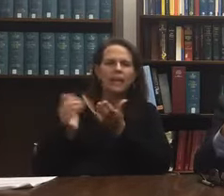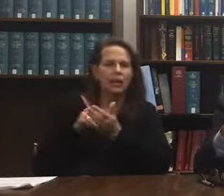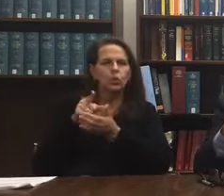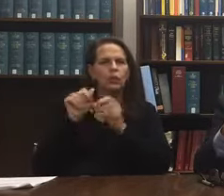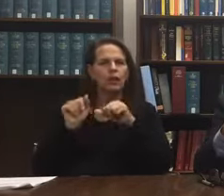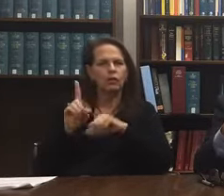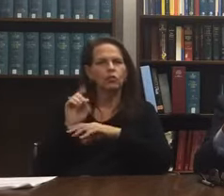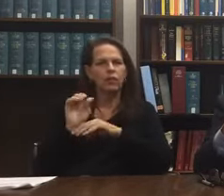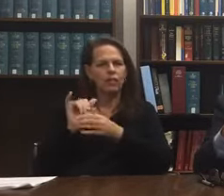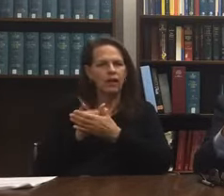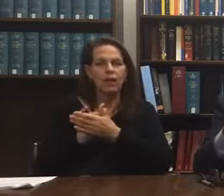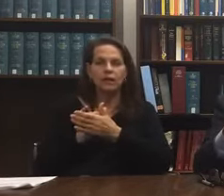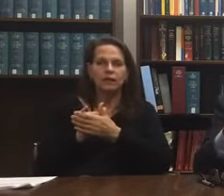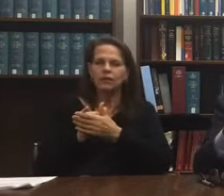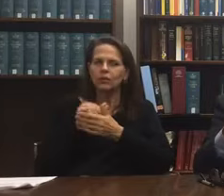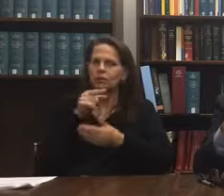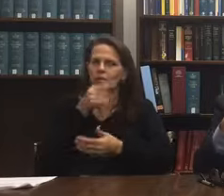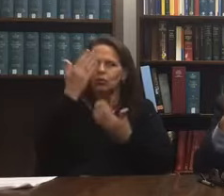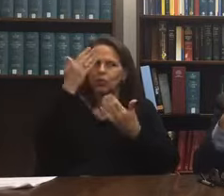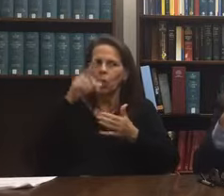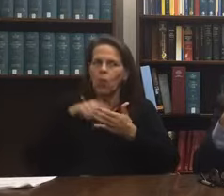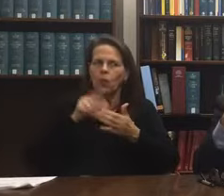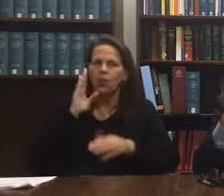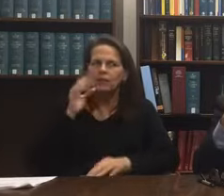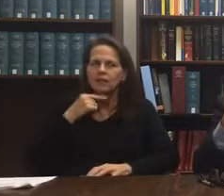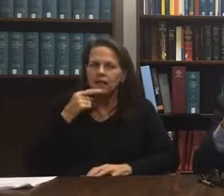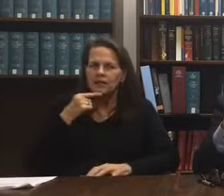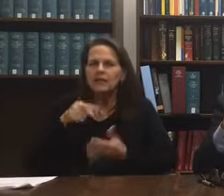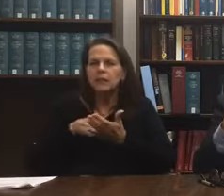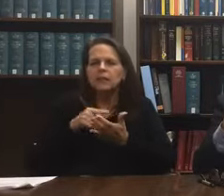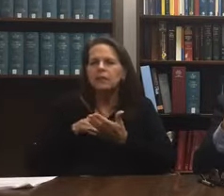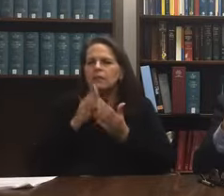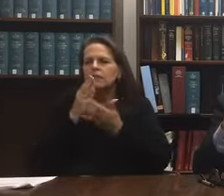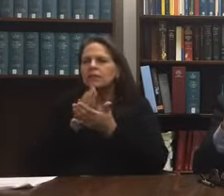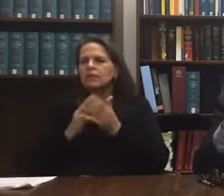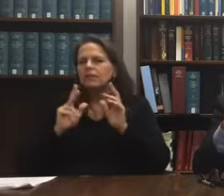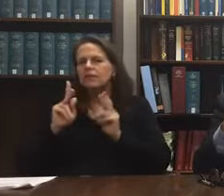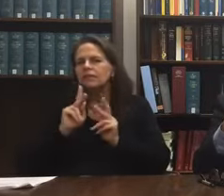you don't know what they're gonna say sometimes there's some people witnesses